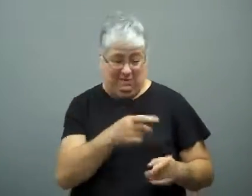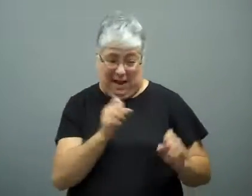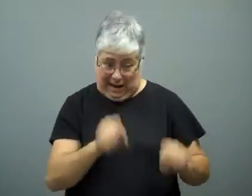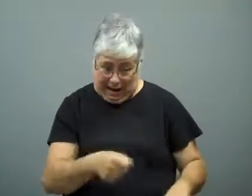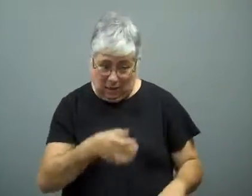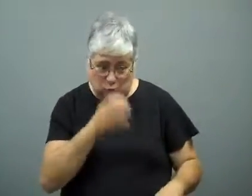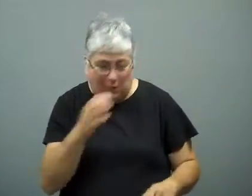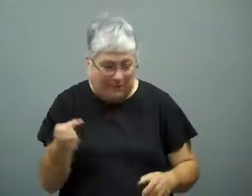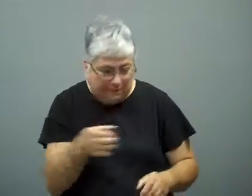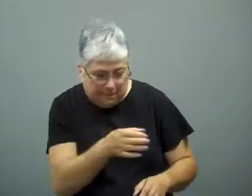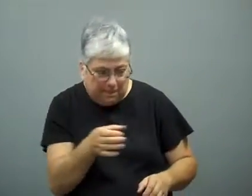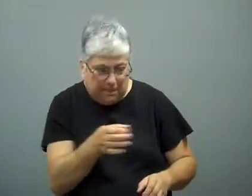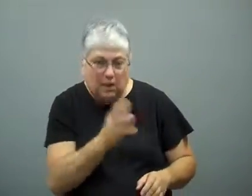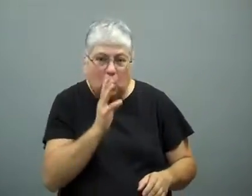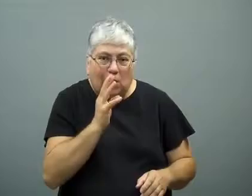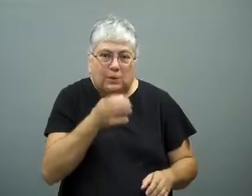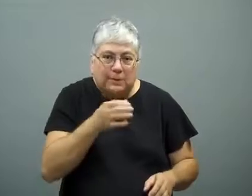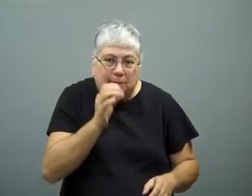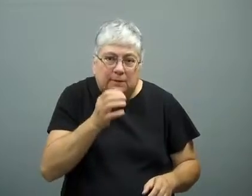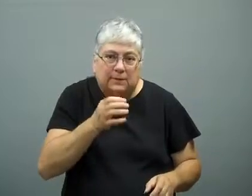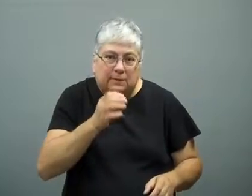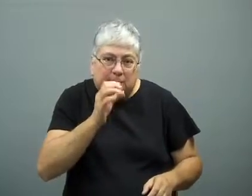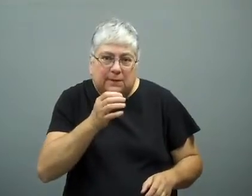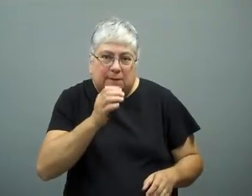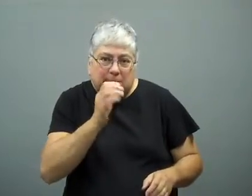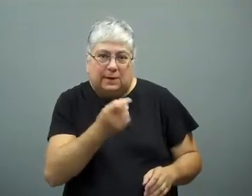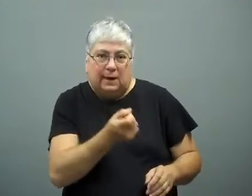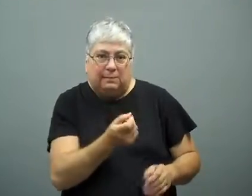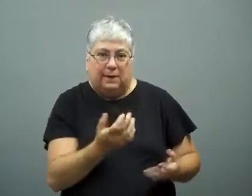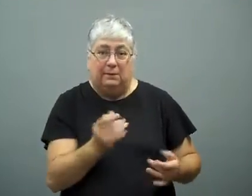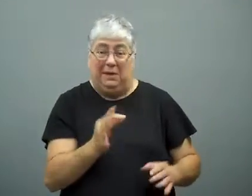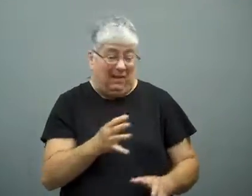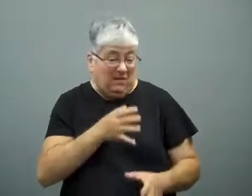If they are able, have them take sips of water.